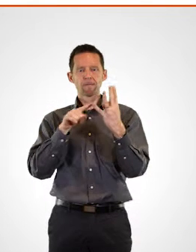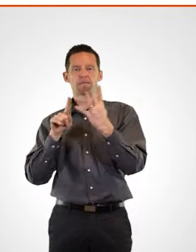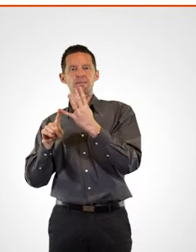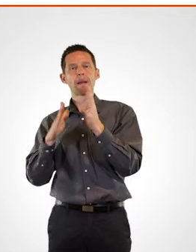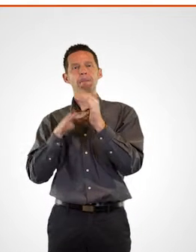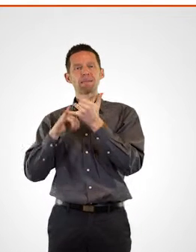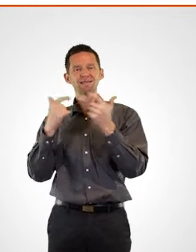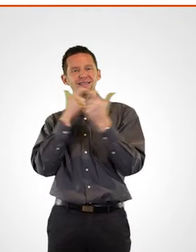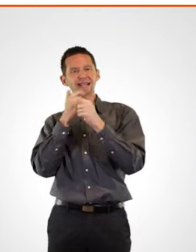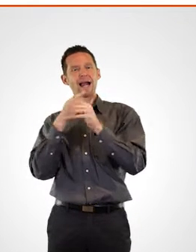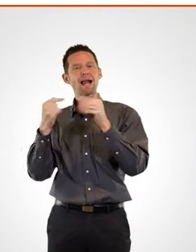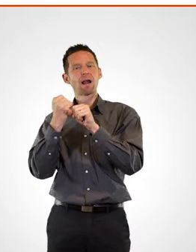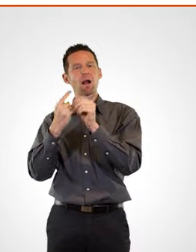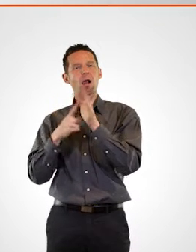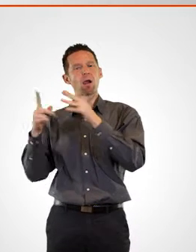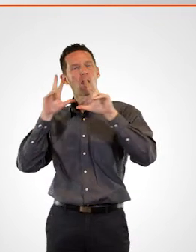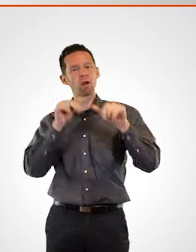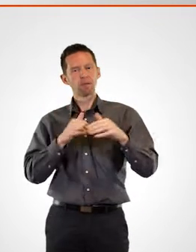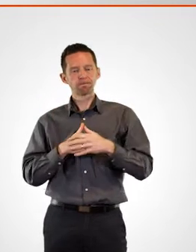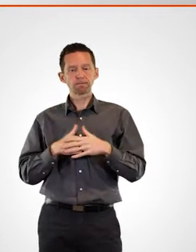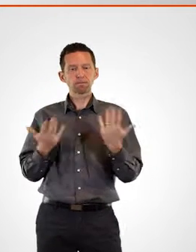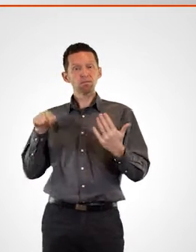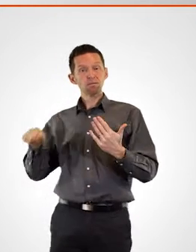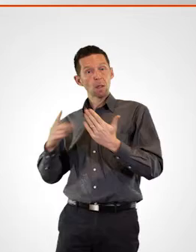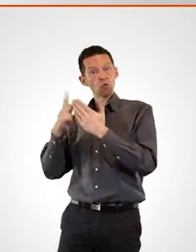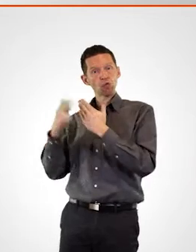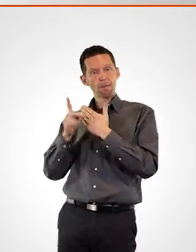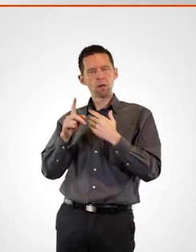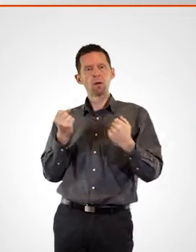and their after-school caregiver, Ms Giggle. Foundations for Literacy is supporting the development